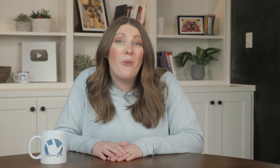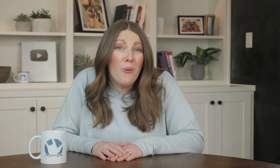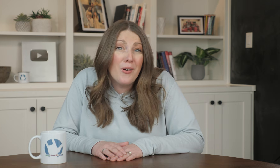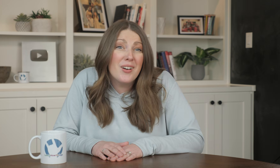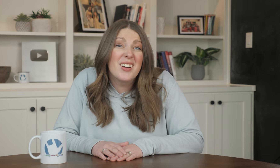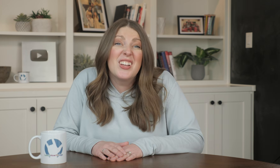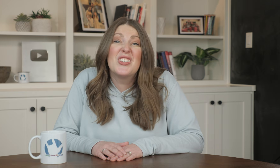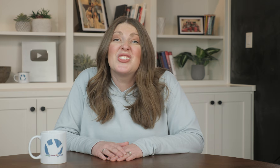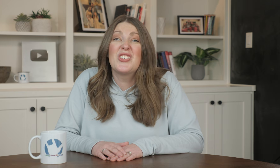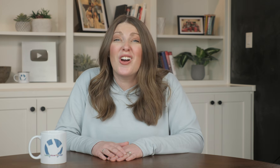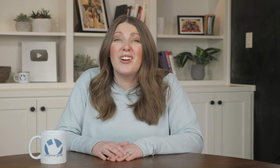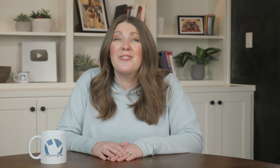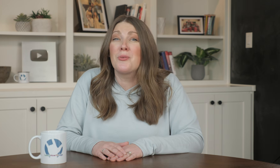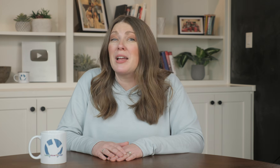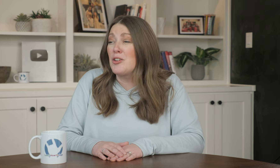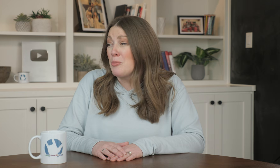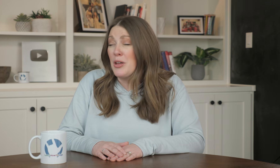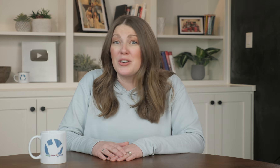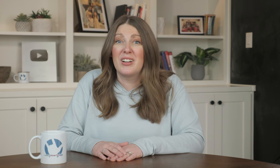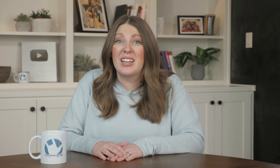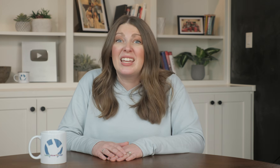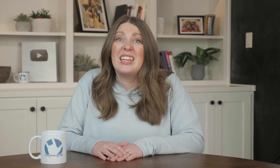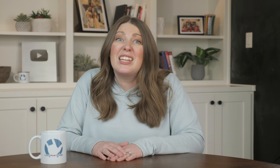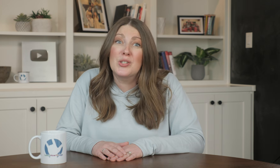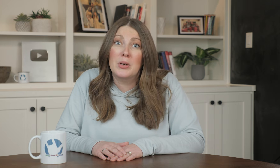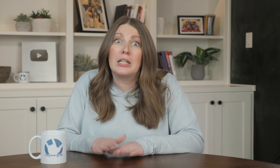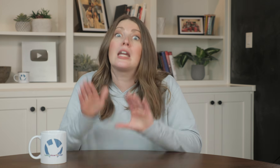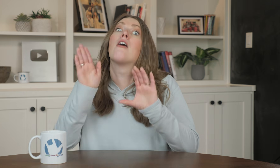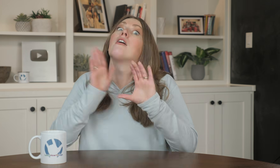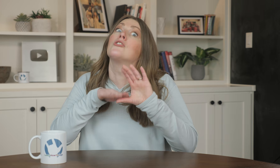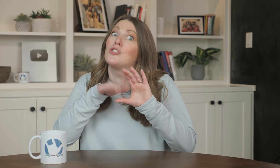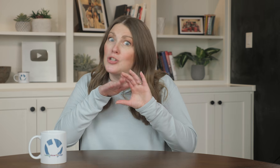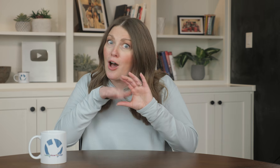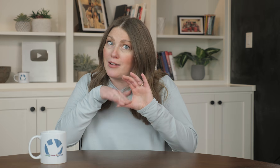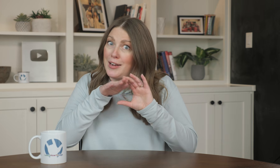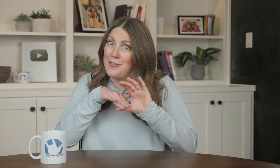or sorry for my little brother, he's really TALKATIVE.